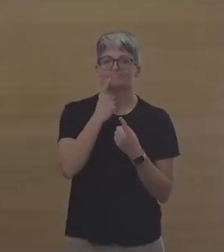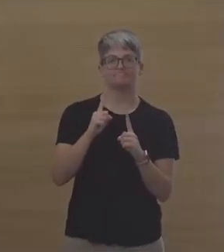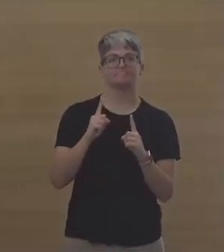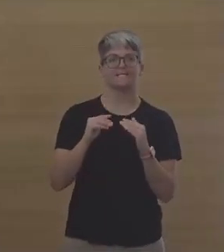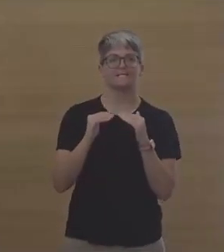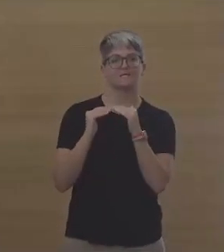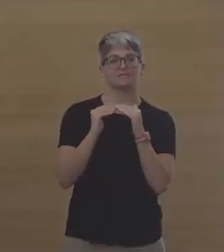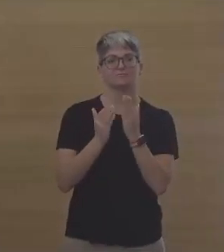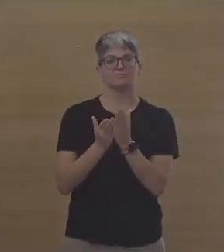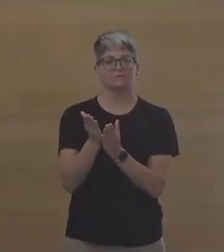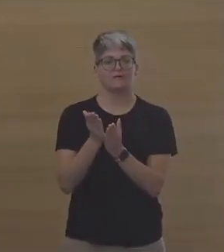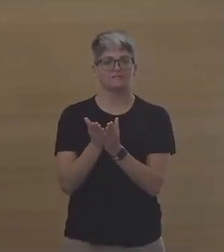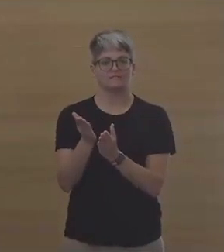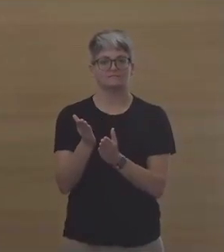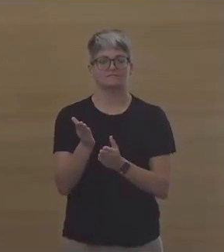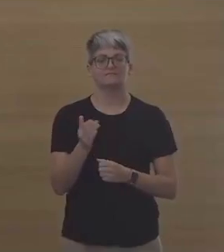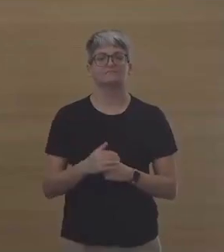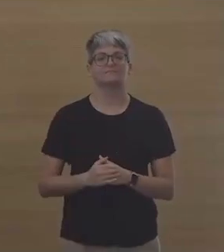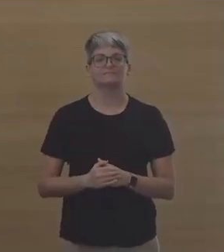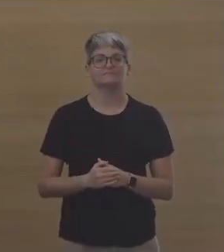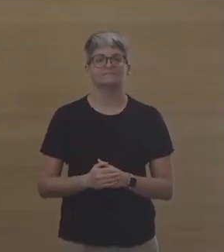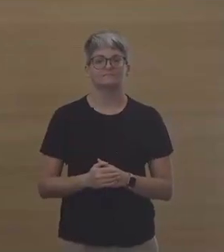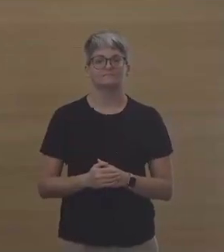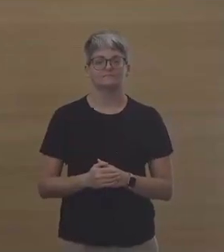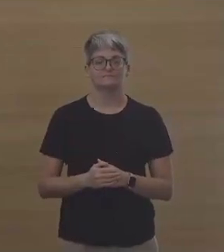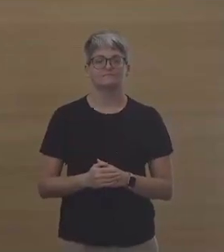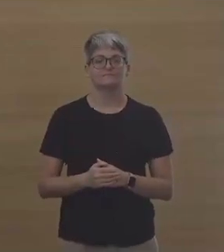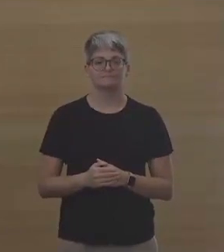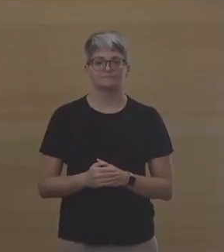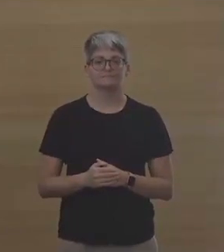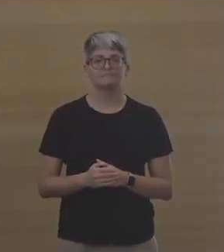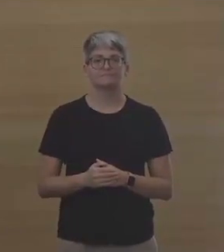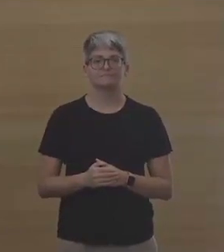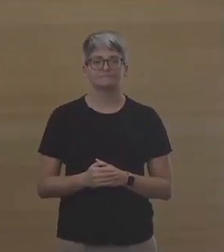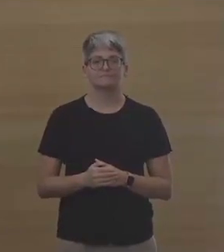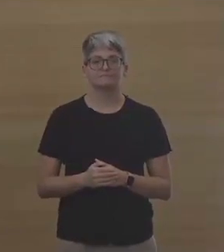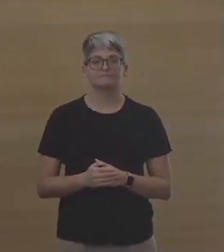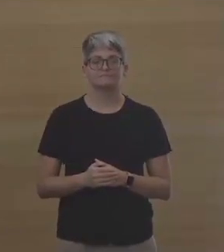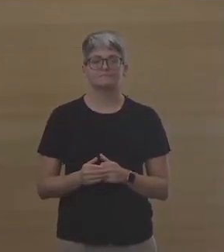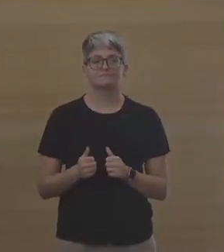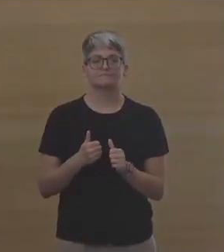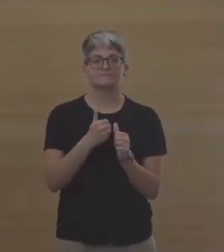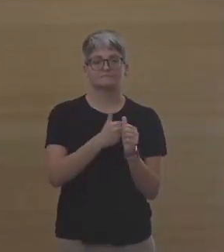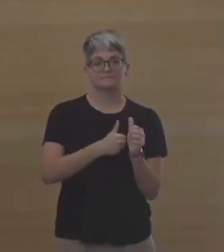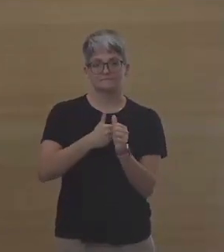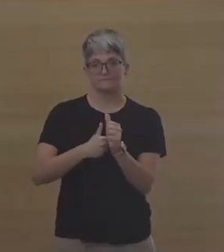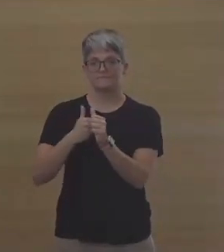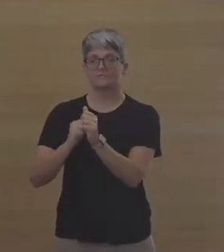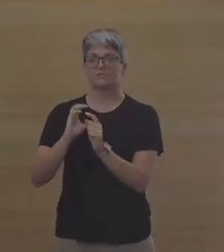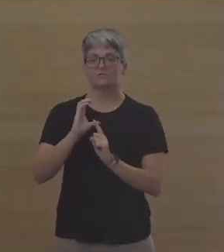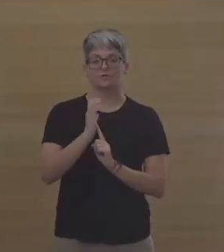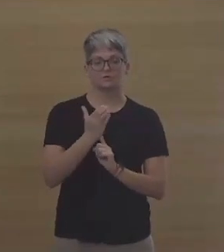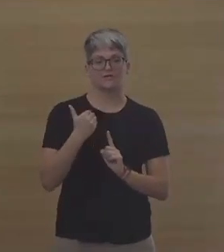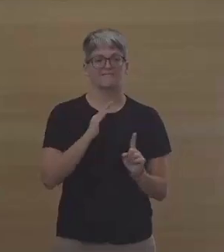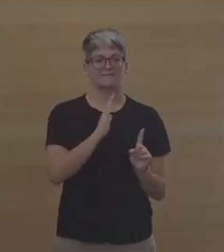Every culture has its own history